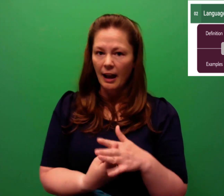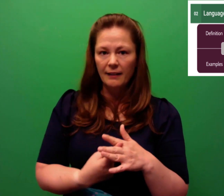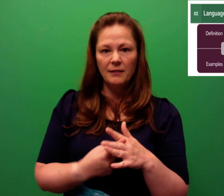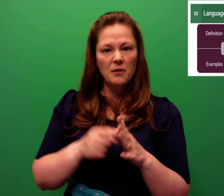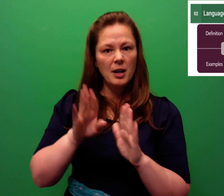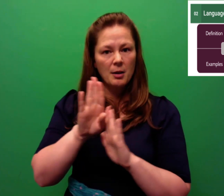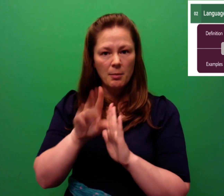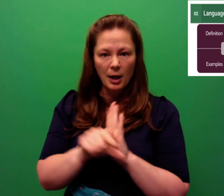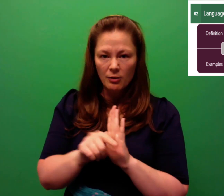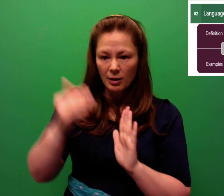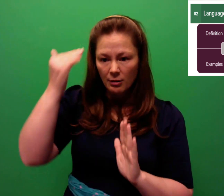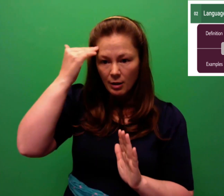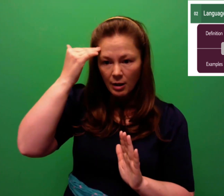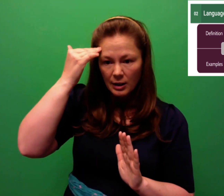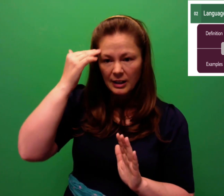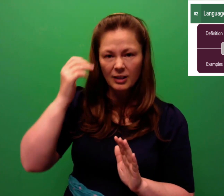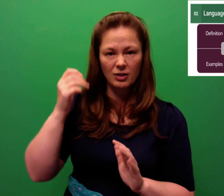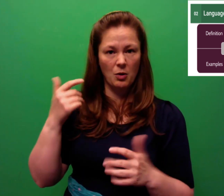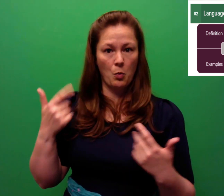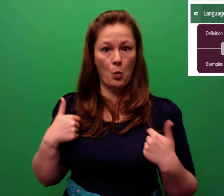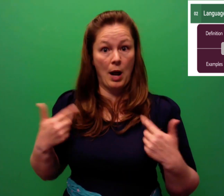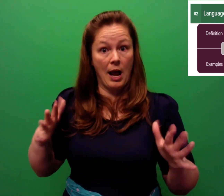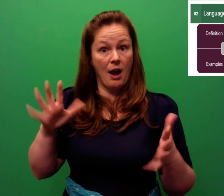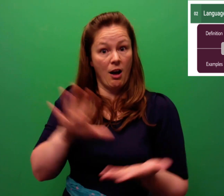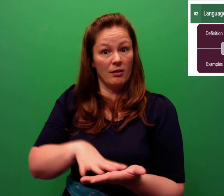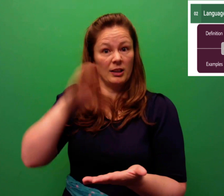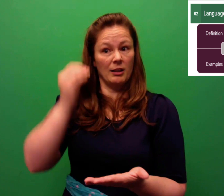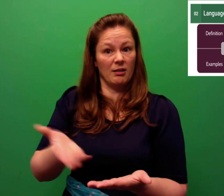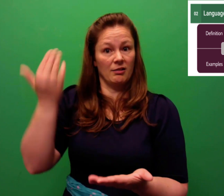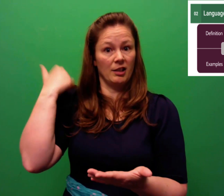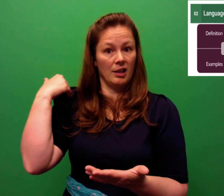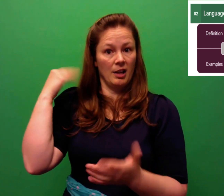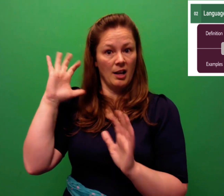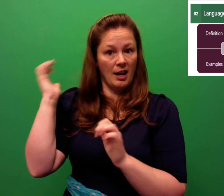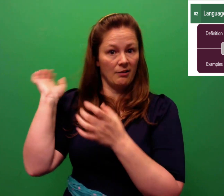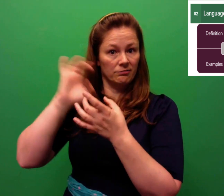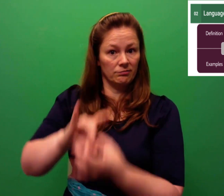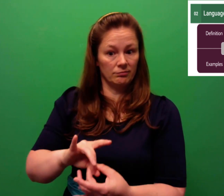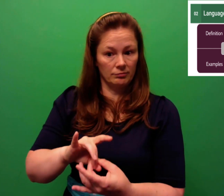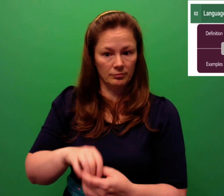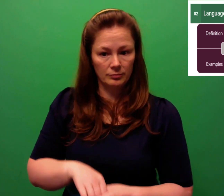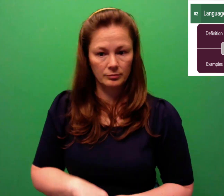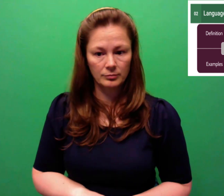in-depth knowledge of the concept and allows flexibility for how the student